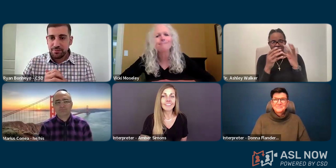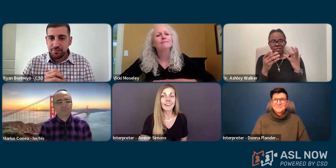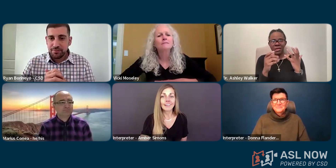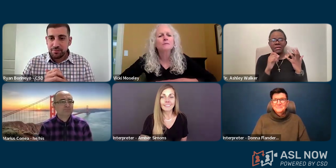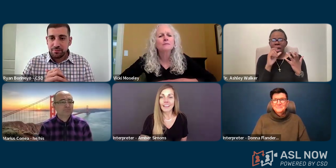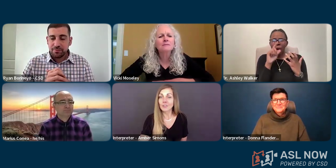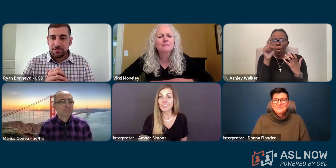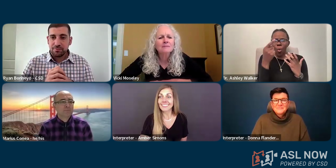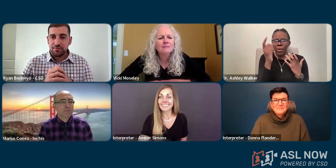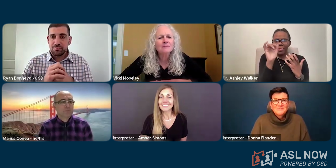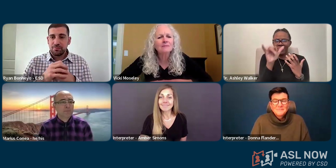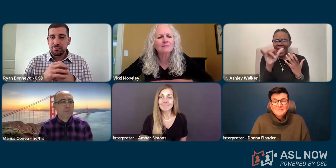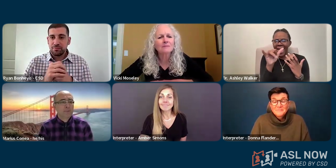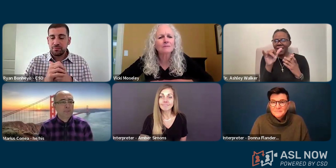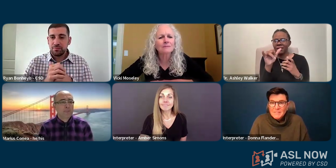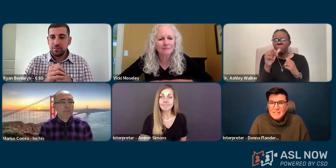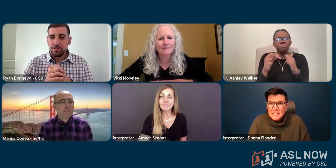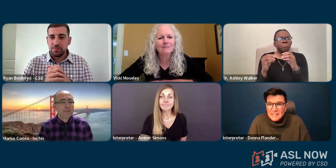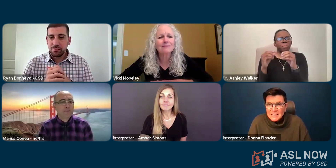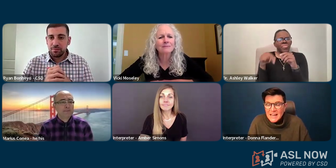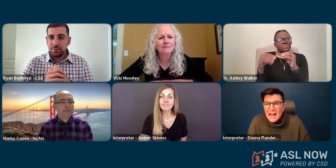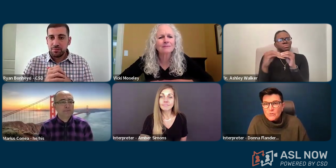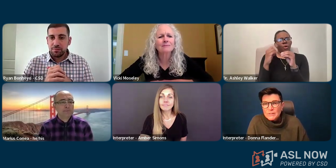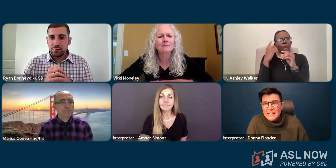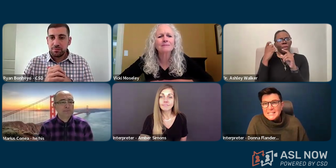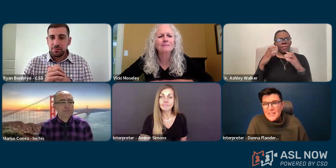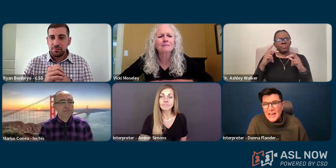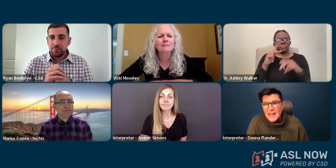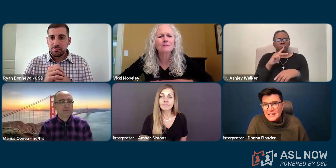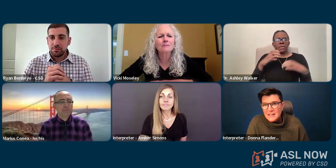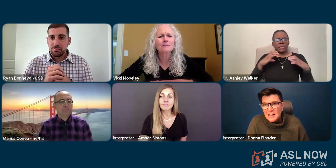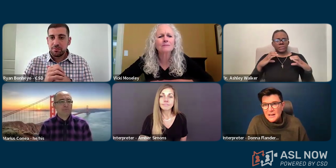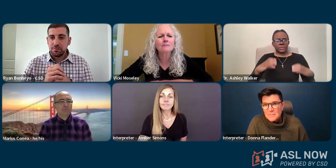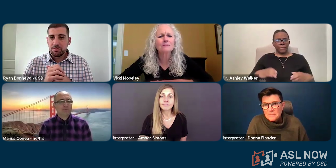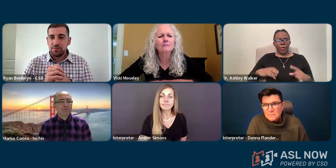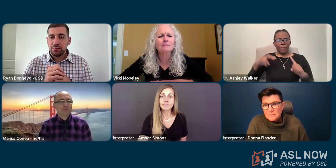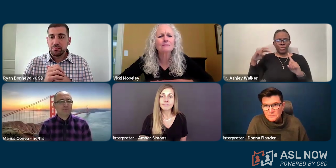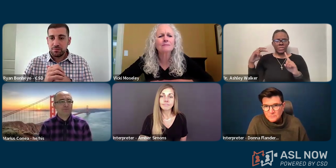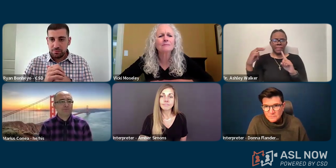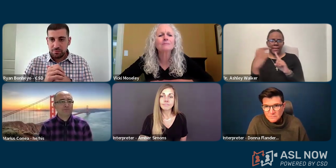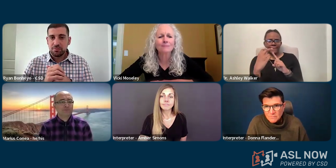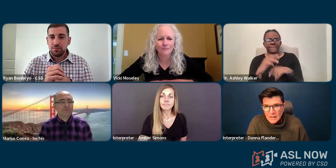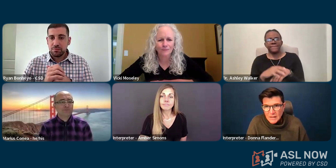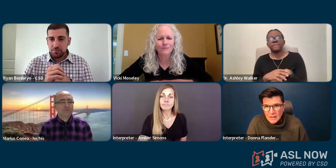Yeah. Ashley Yeah. Related to that,